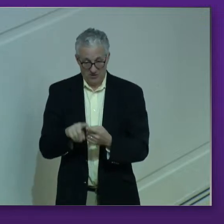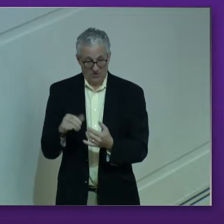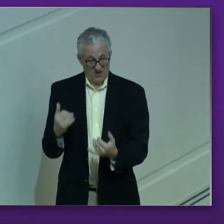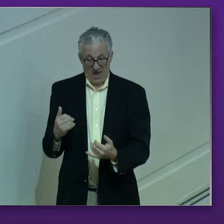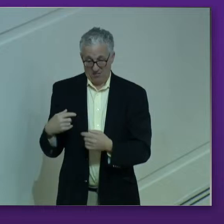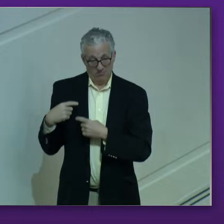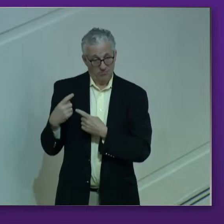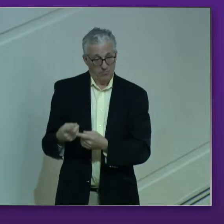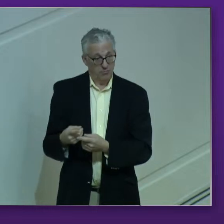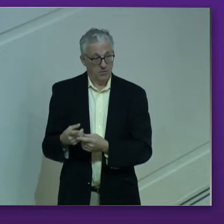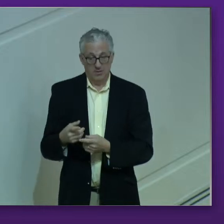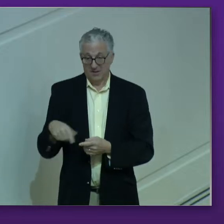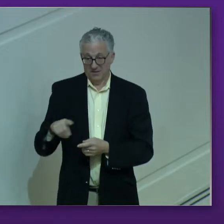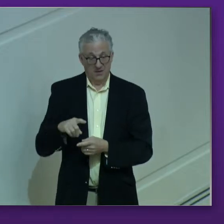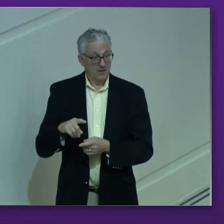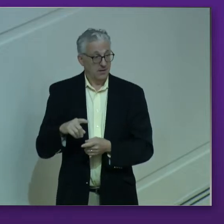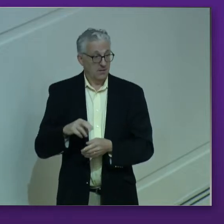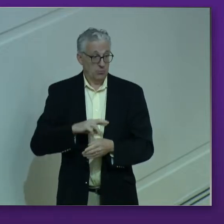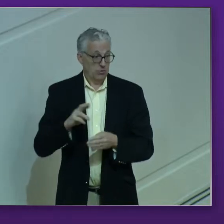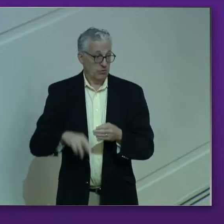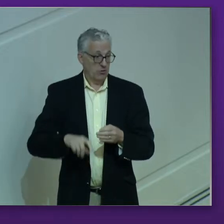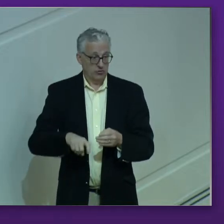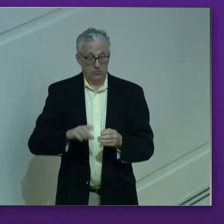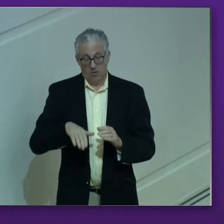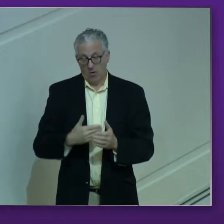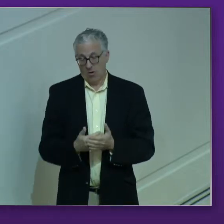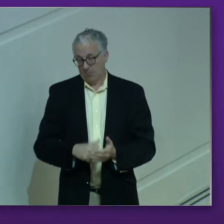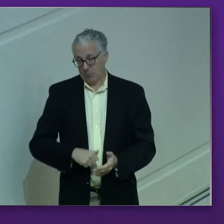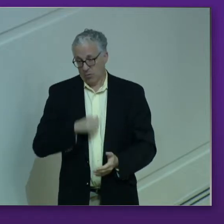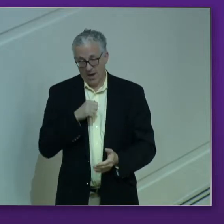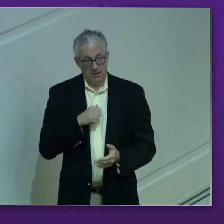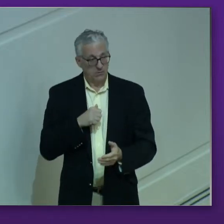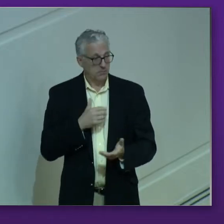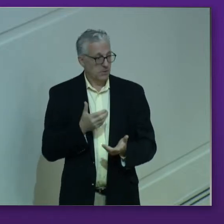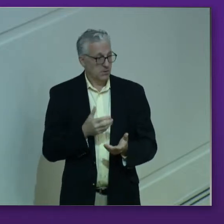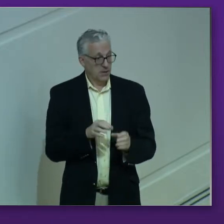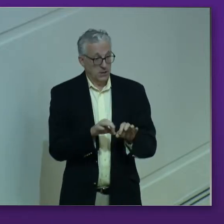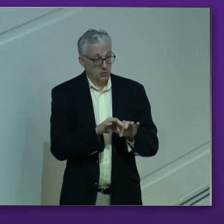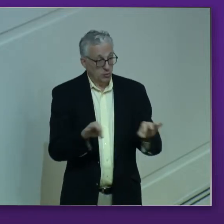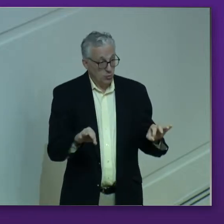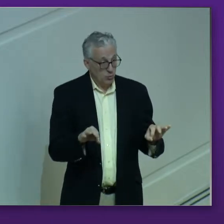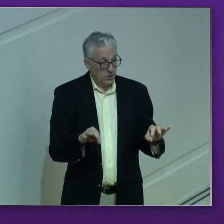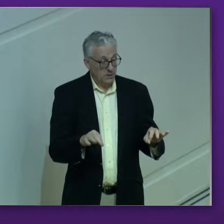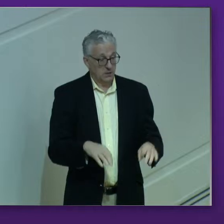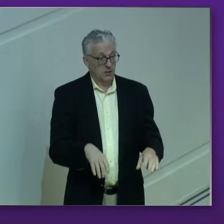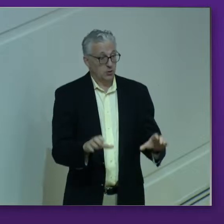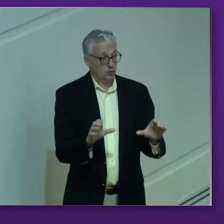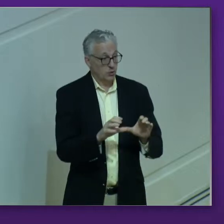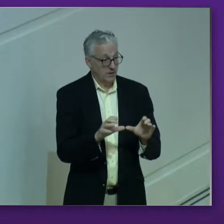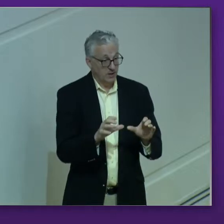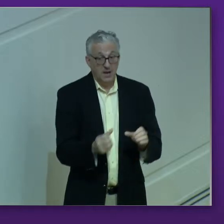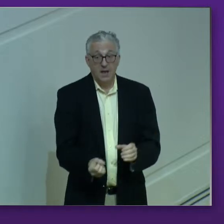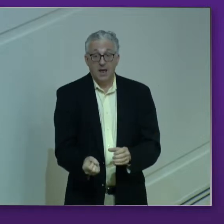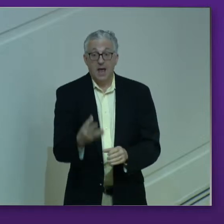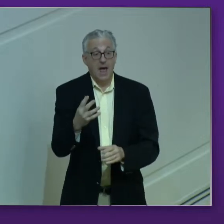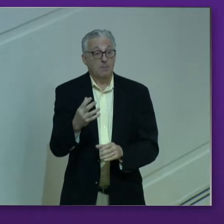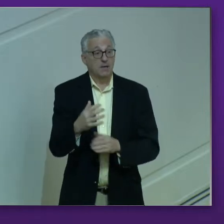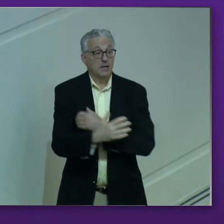GRADUATE. REGISTERED TO GRADUATE. WE EXPECT TO DISTRIBUTE MORE THAN 3000 CERTIFICATES AND DEGREES